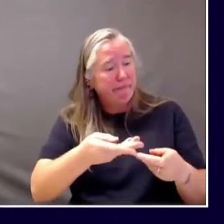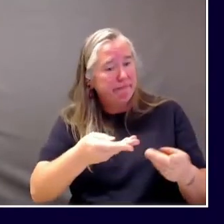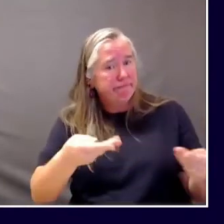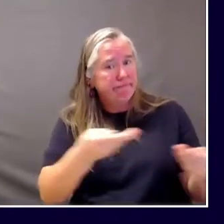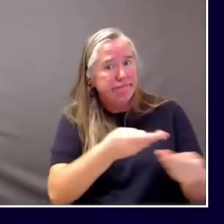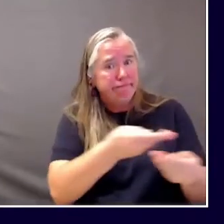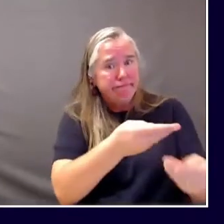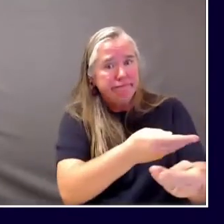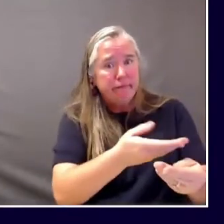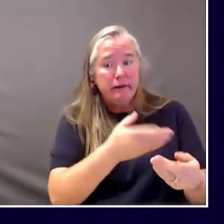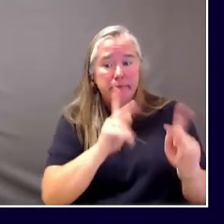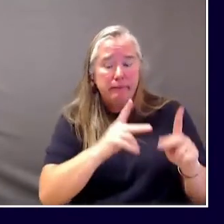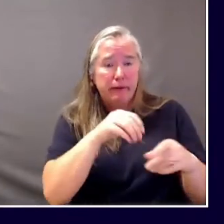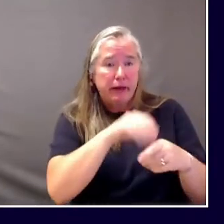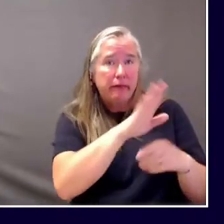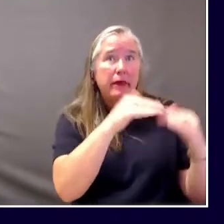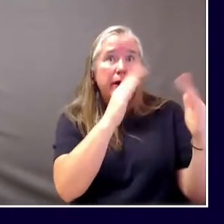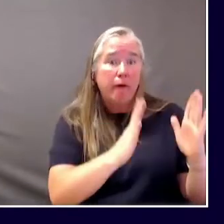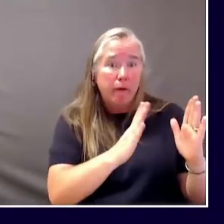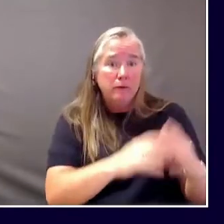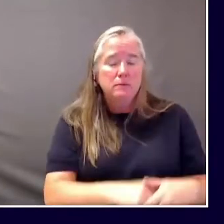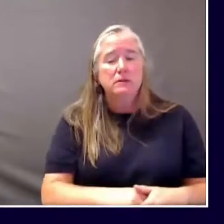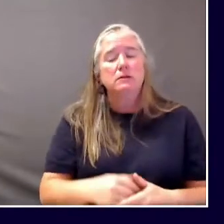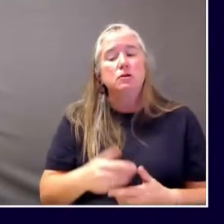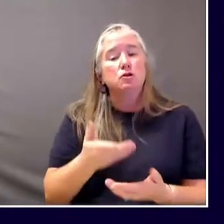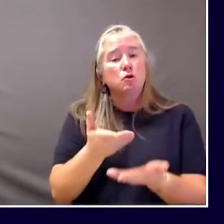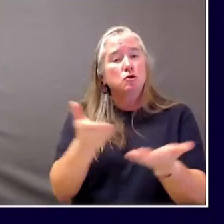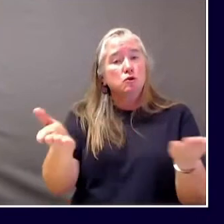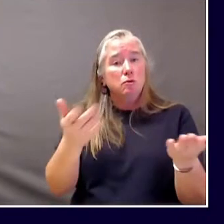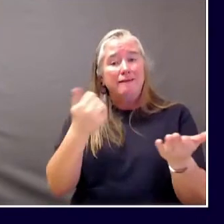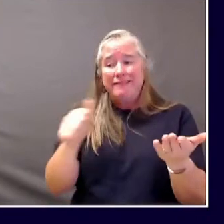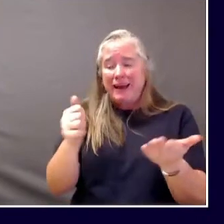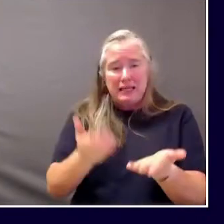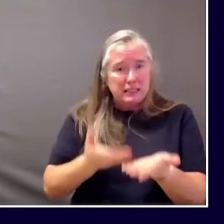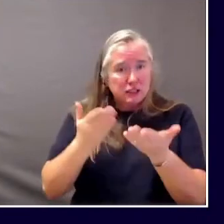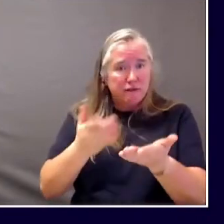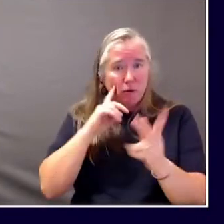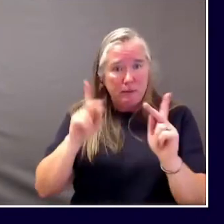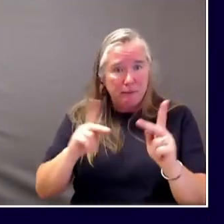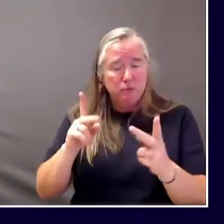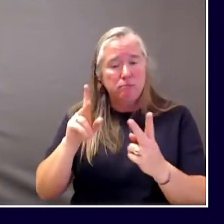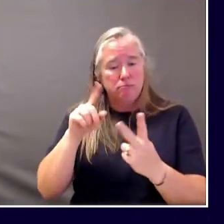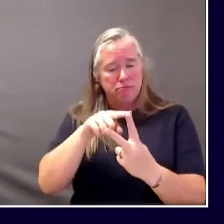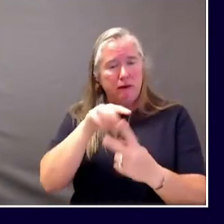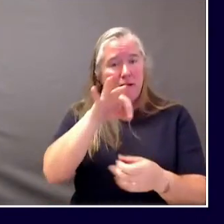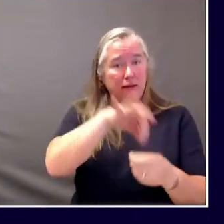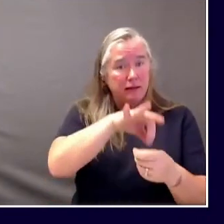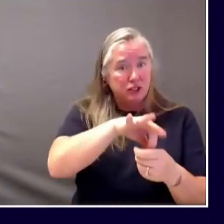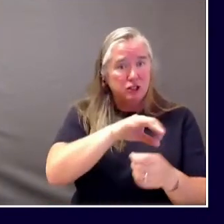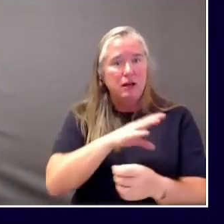messages around the eleven for